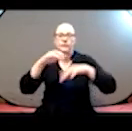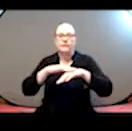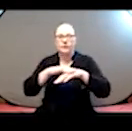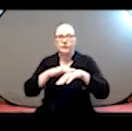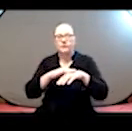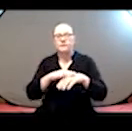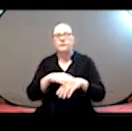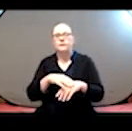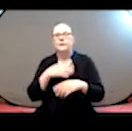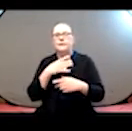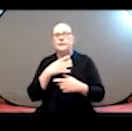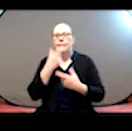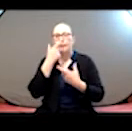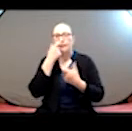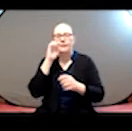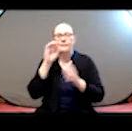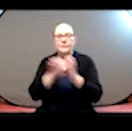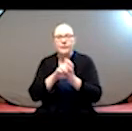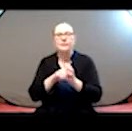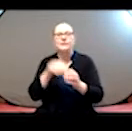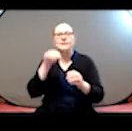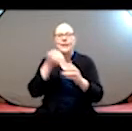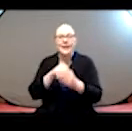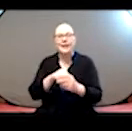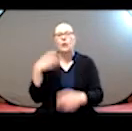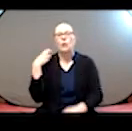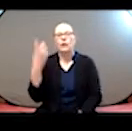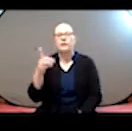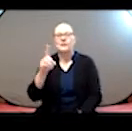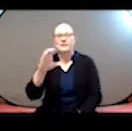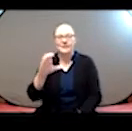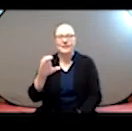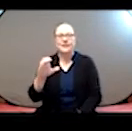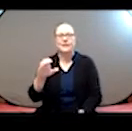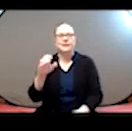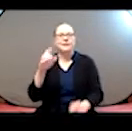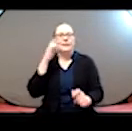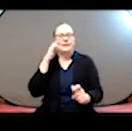this image. This is taken in Washington DC. and I think about how much courage it had to take